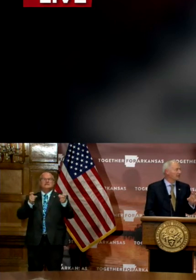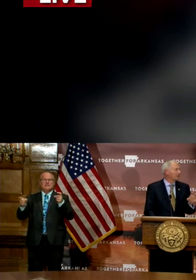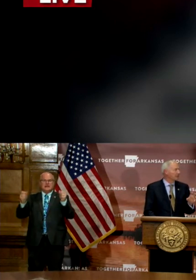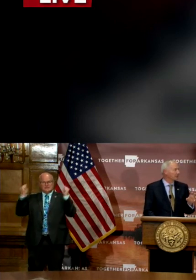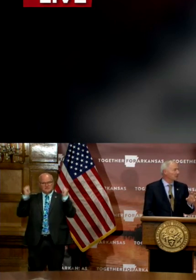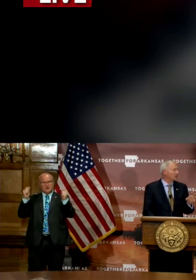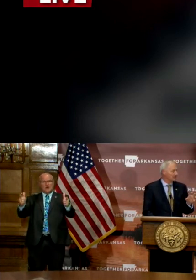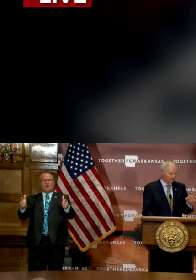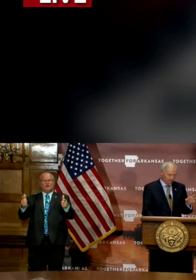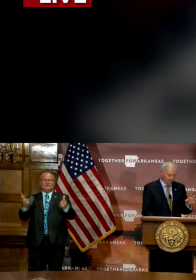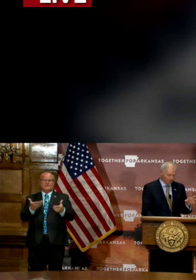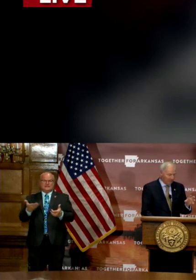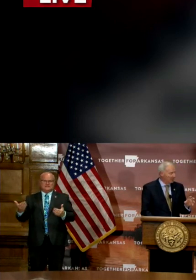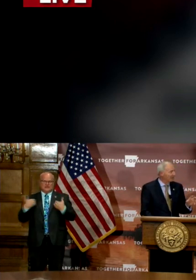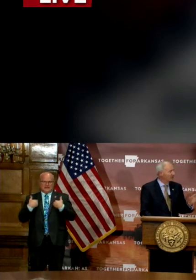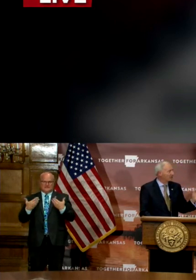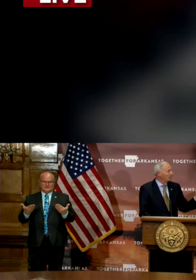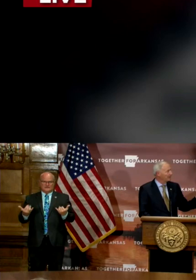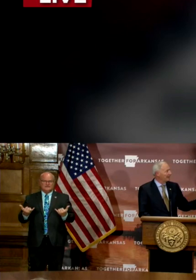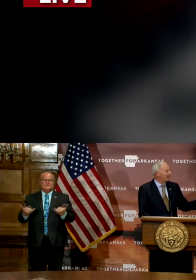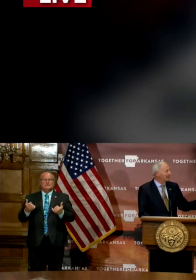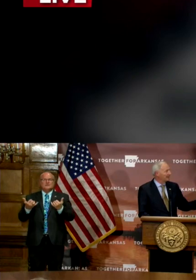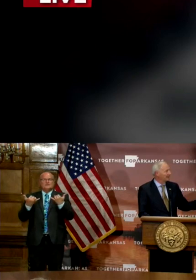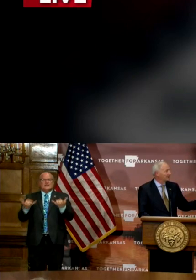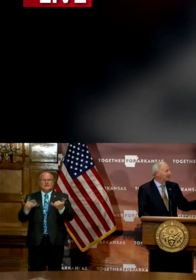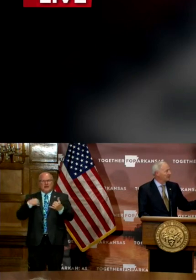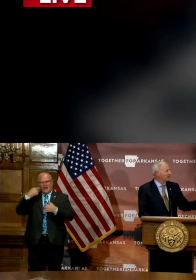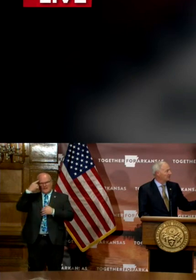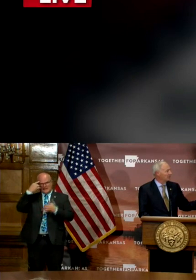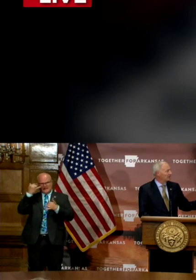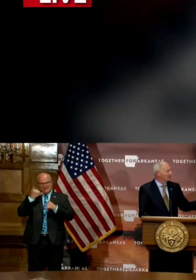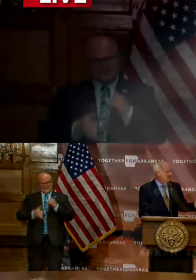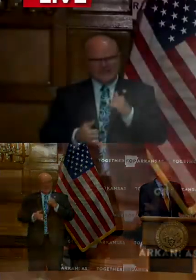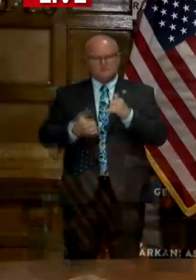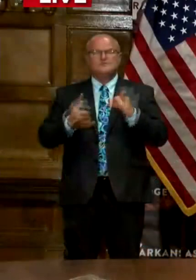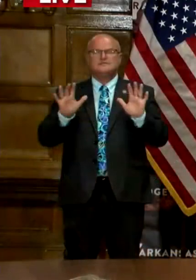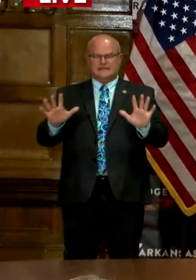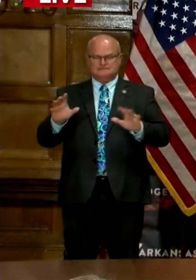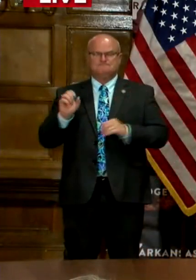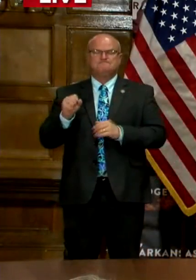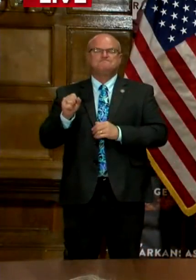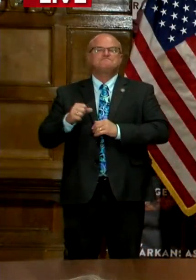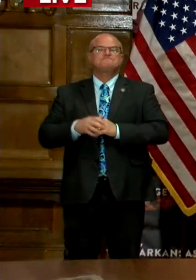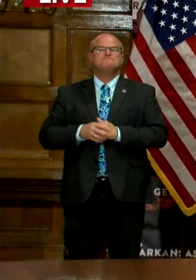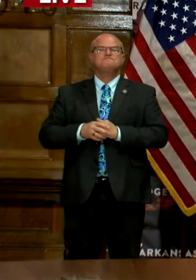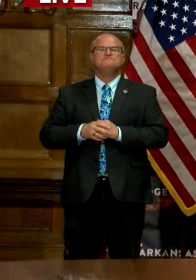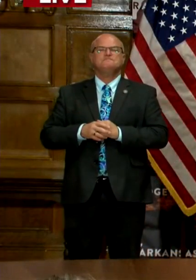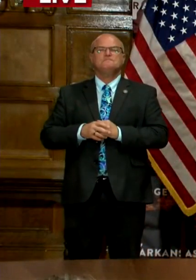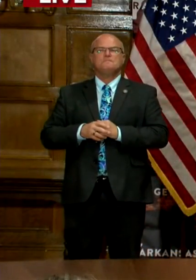BY REGION. YOU HAVE TO LOOK STATEWIDE WHEN YOU TRY TO MANAGE ALL OF THESE RESOURCES.